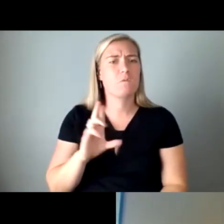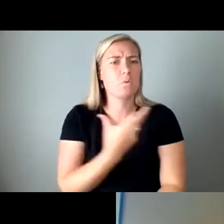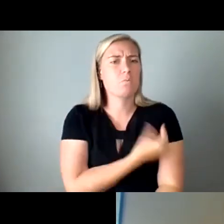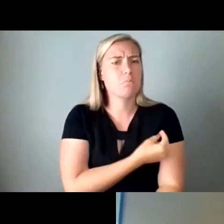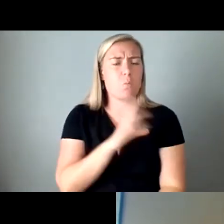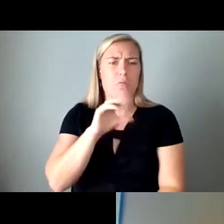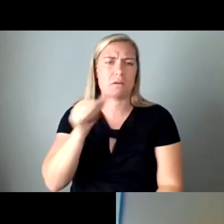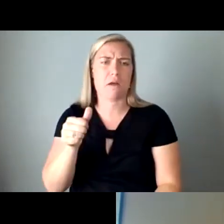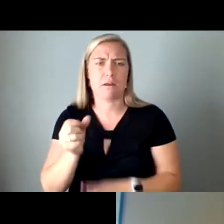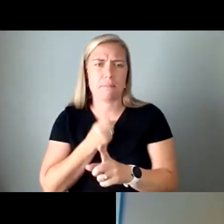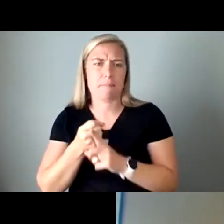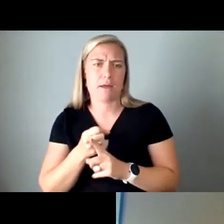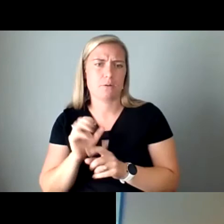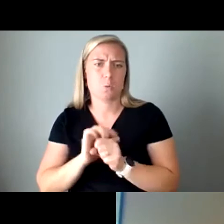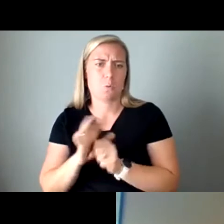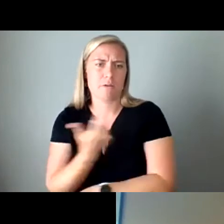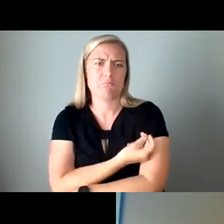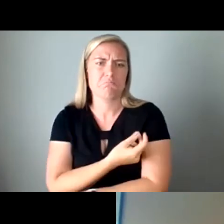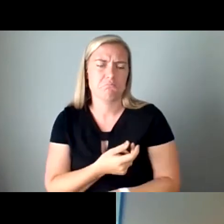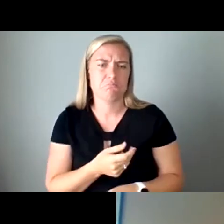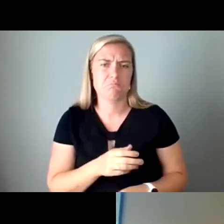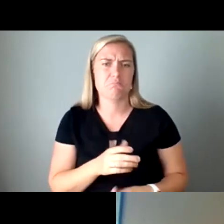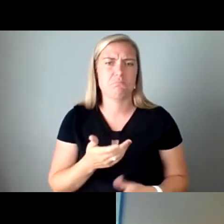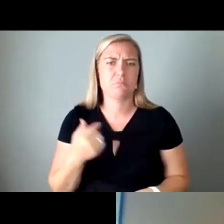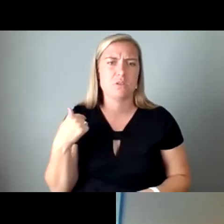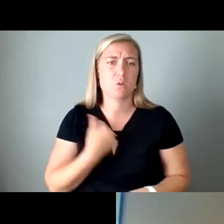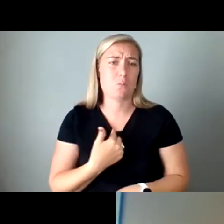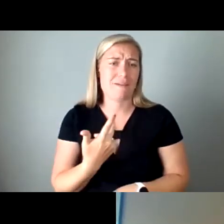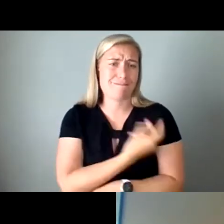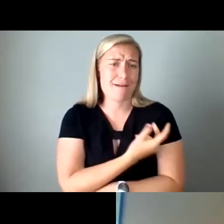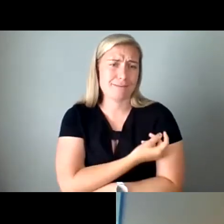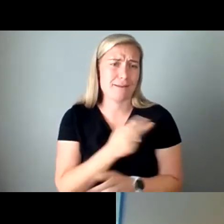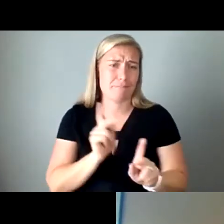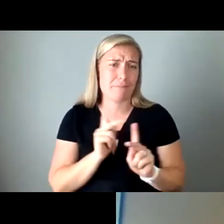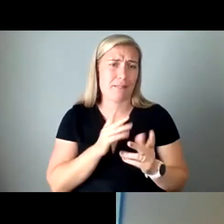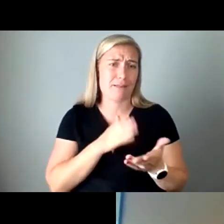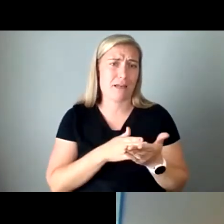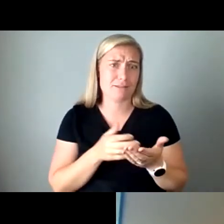covered vaccine. We vaccinate people against multiple things at the same time all the time.